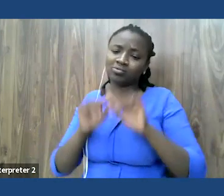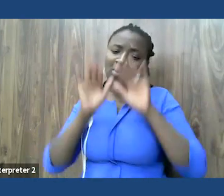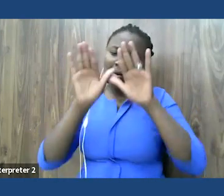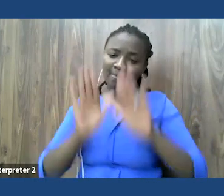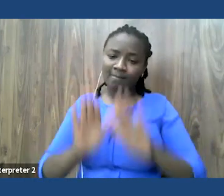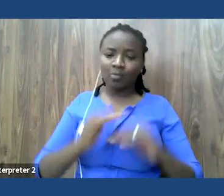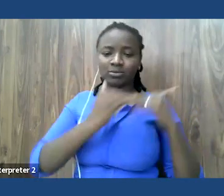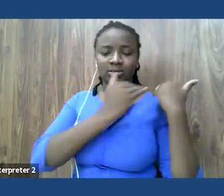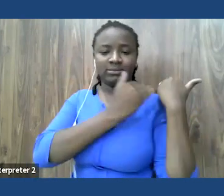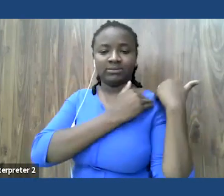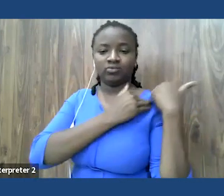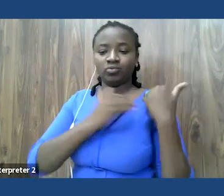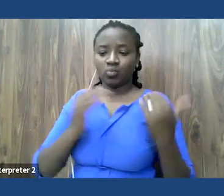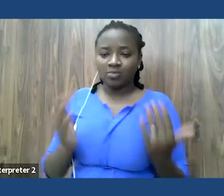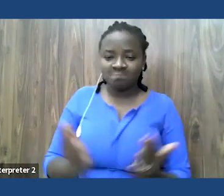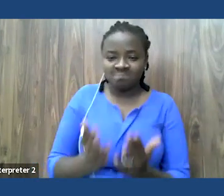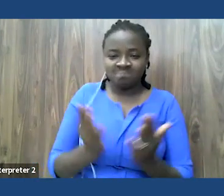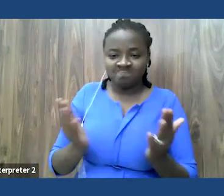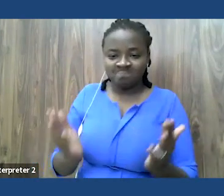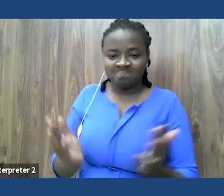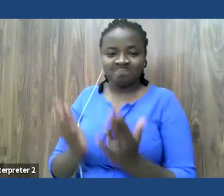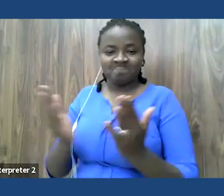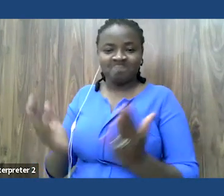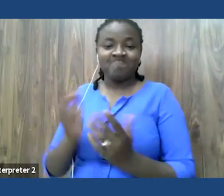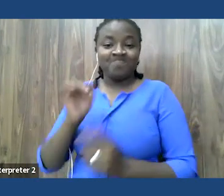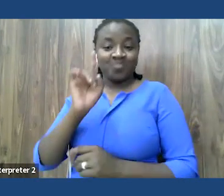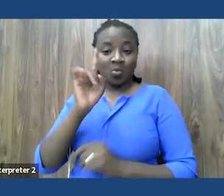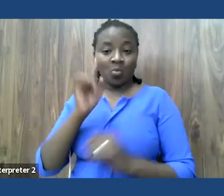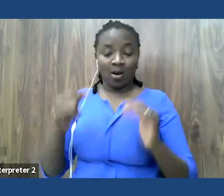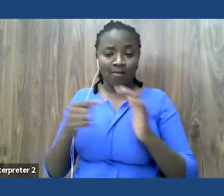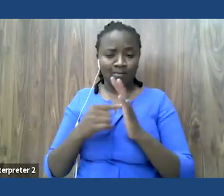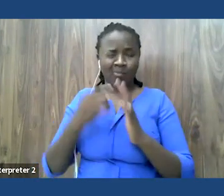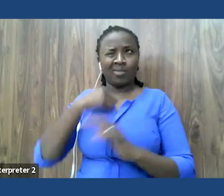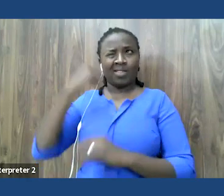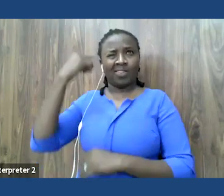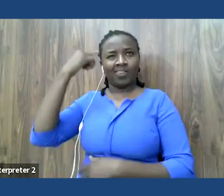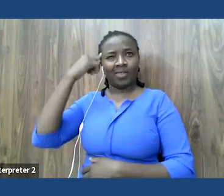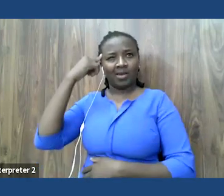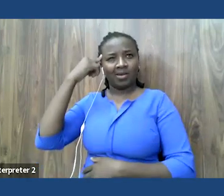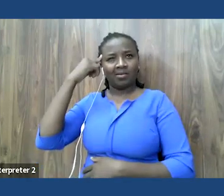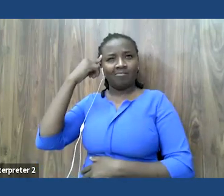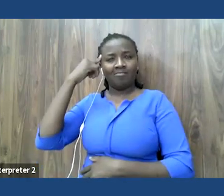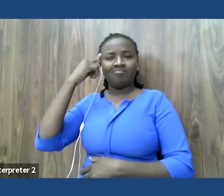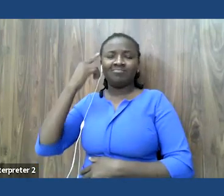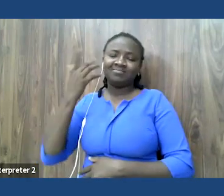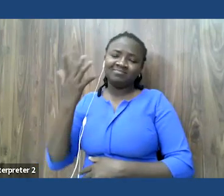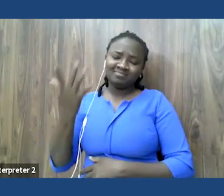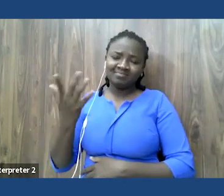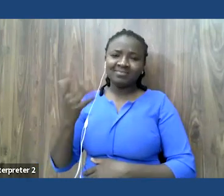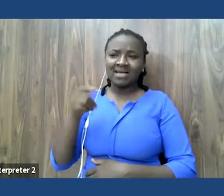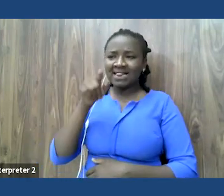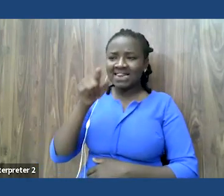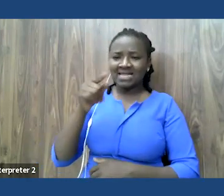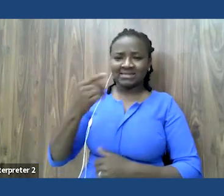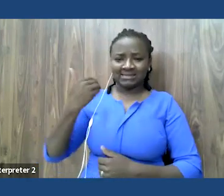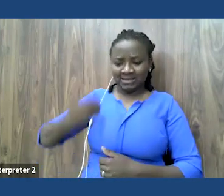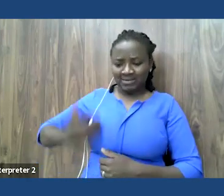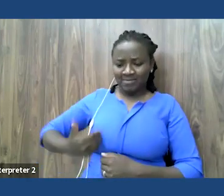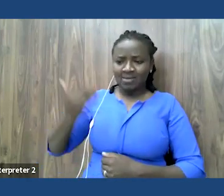So one of the things I keep thinking about how is it as a global society, all of these